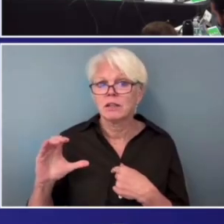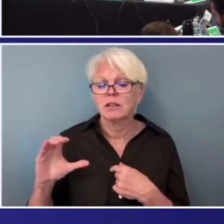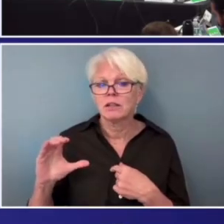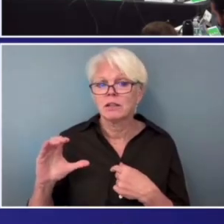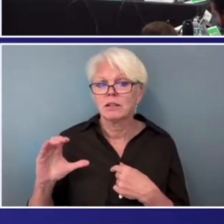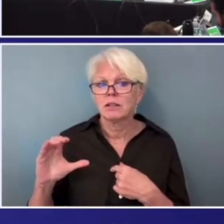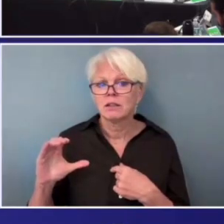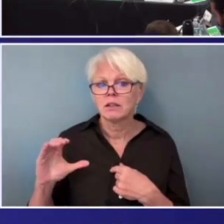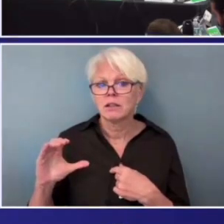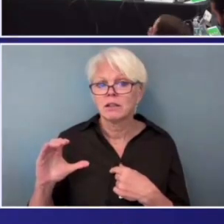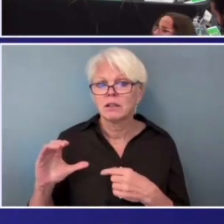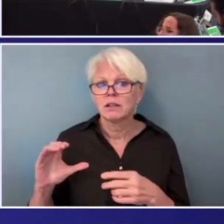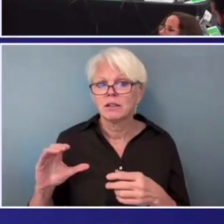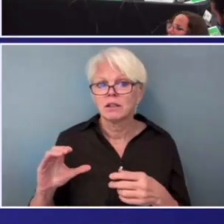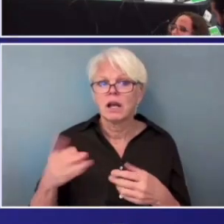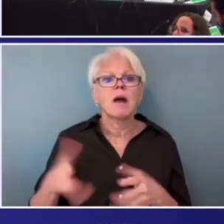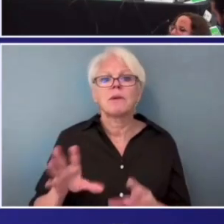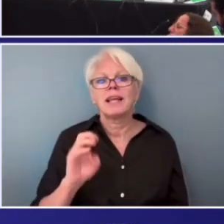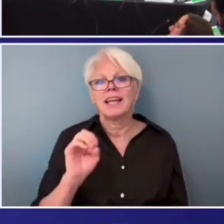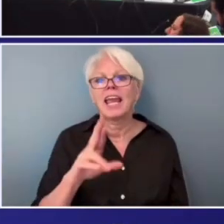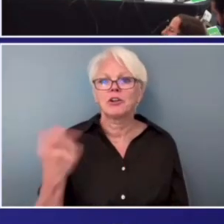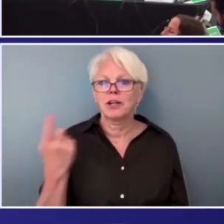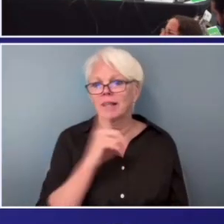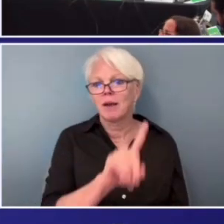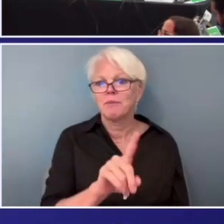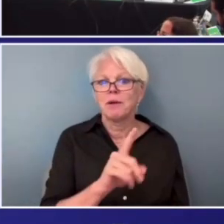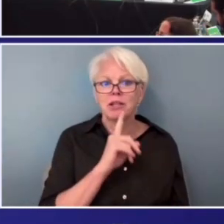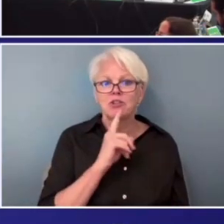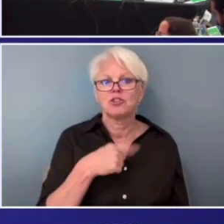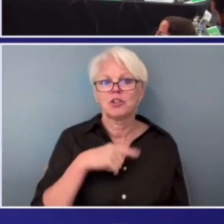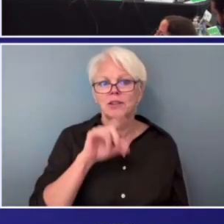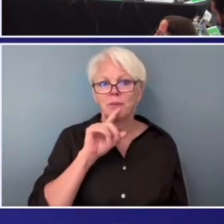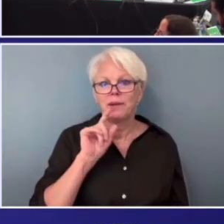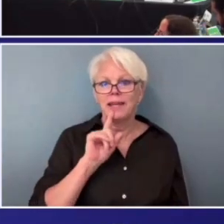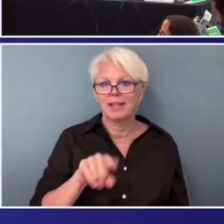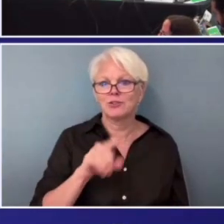We're going to let Eric come up and make sure that we have this correct for you guys in a way that's understandable.